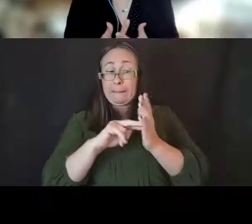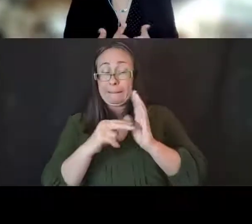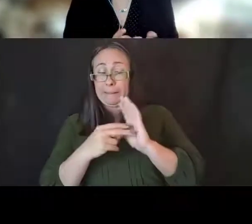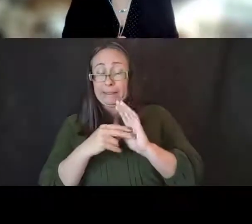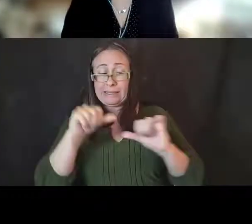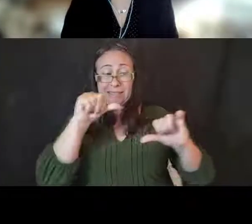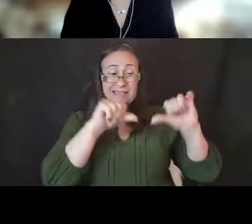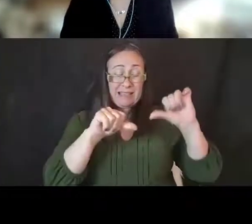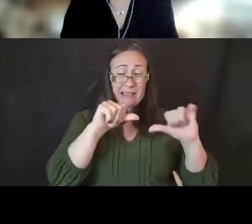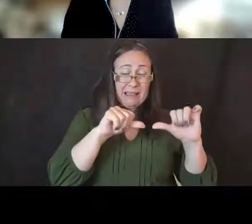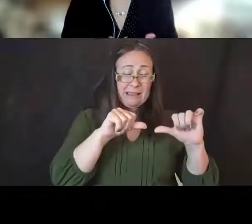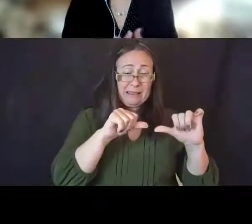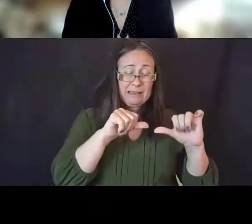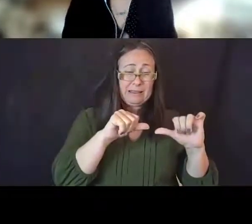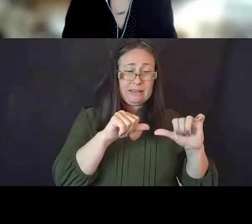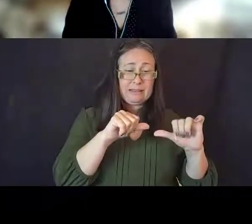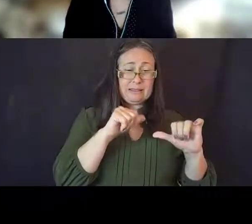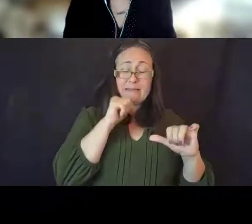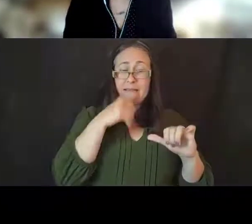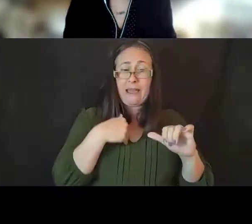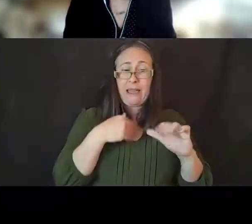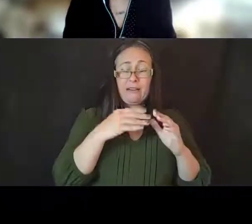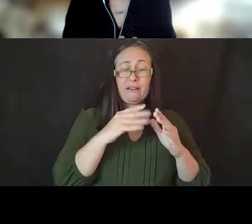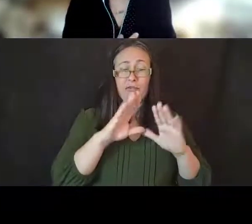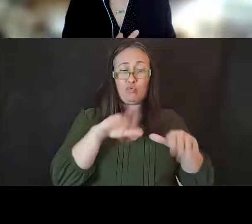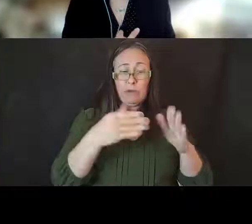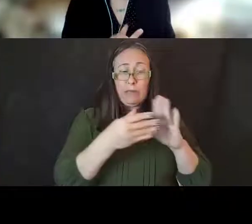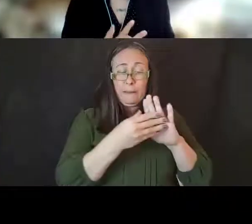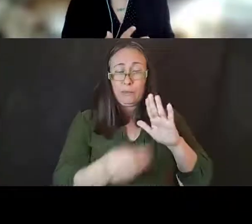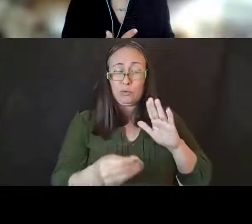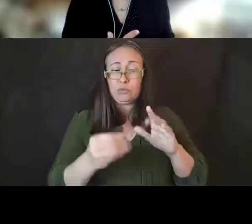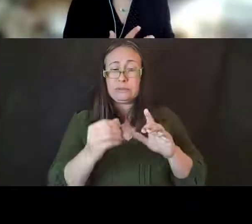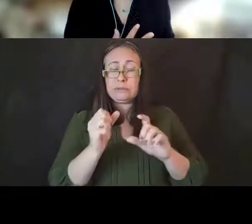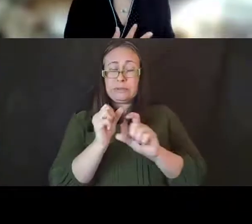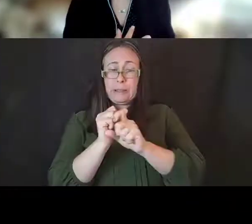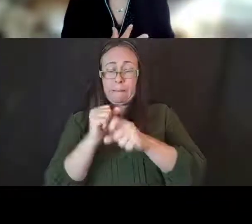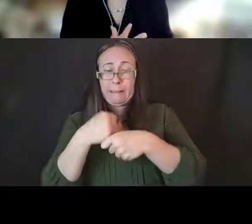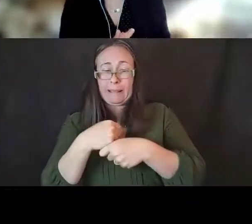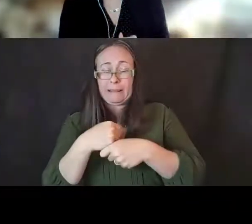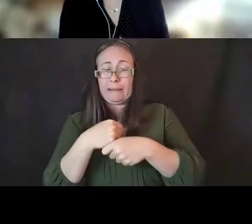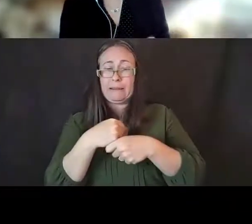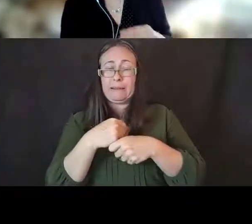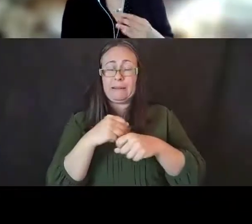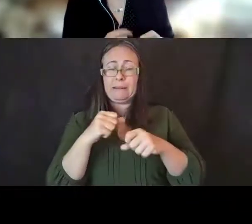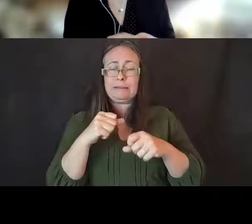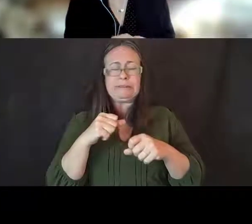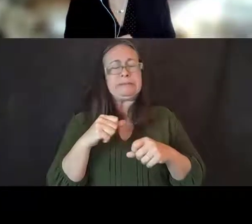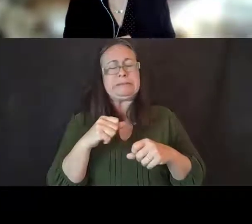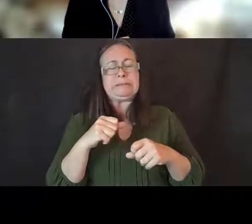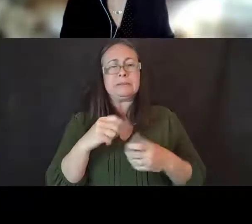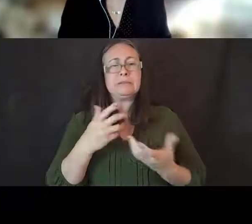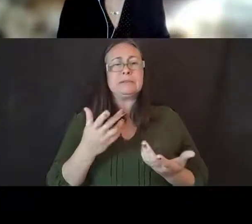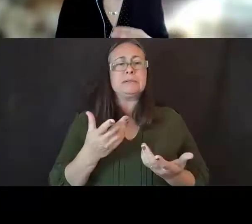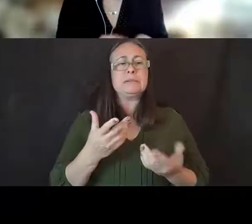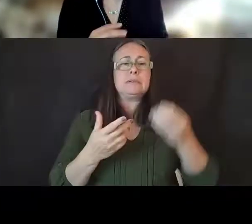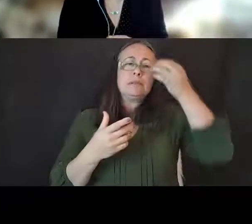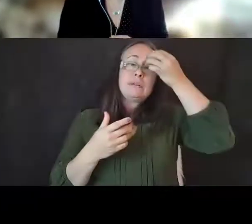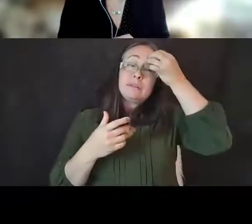from reproducibility problems? Probably not. So the principle does remain true over the long-term.